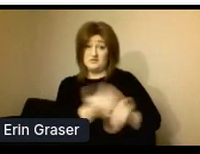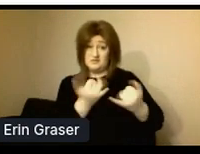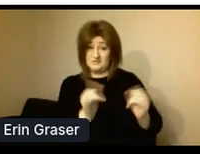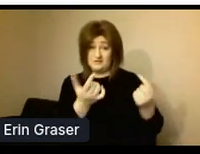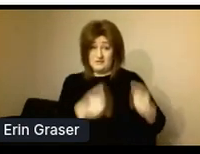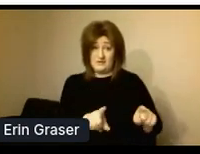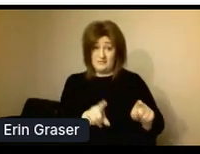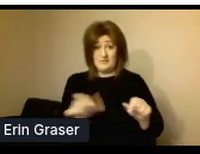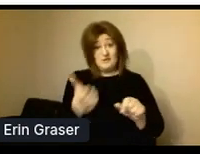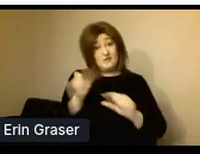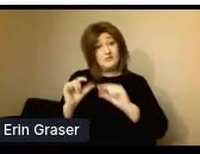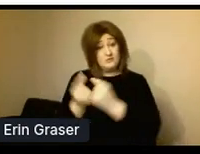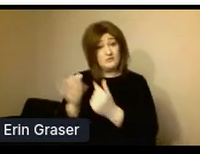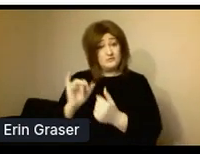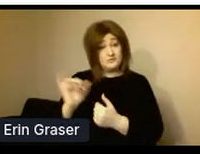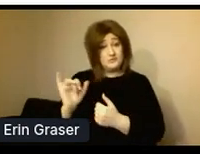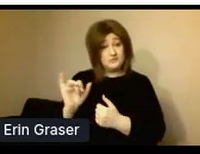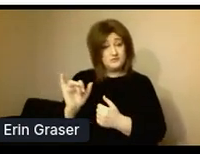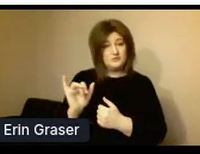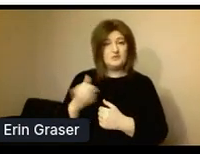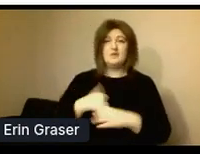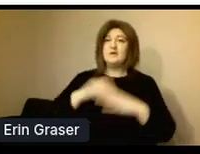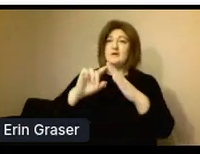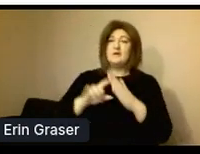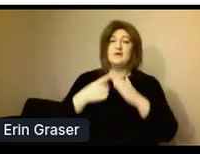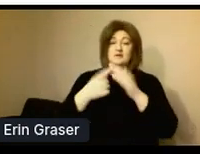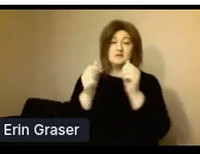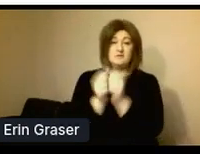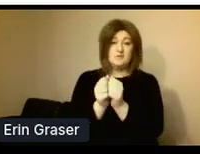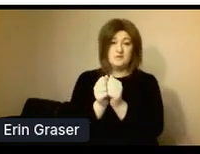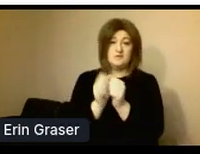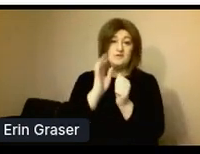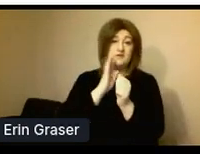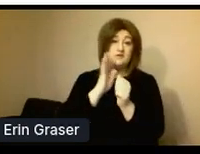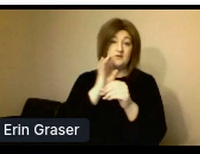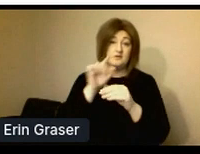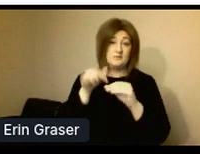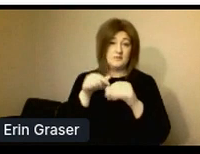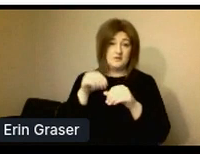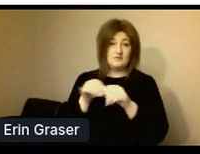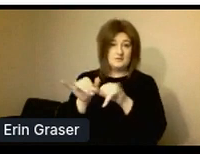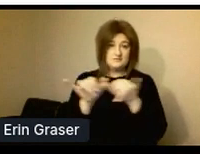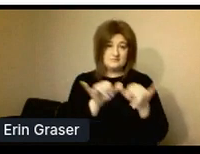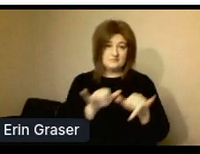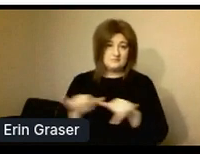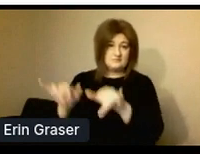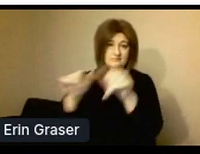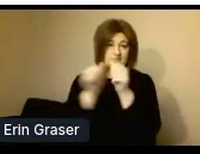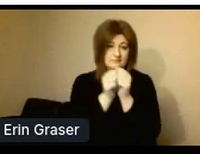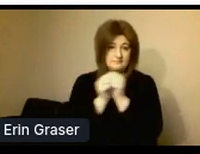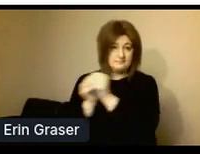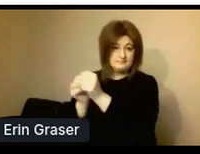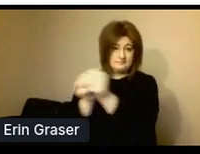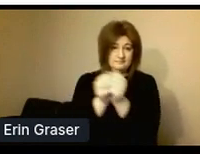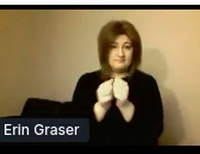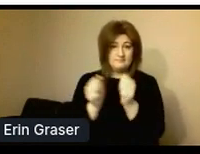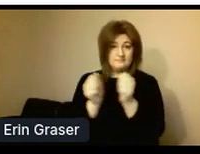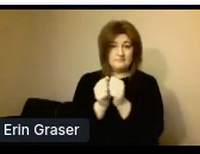That's why I started us off in solidarity with our Indigenous